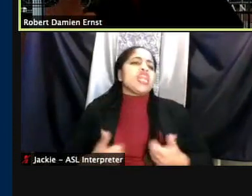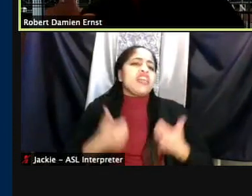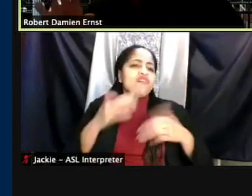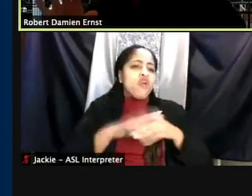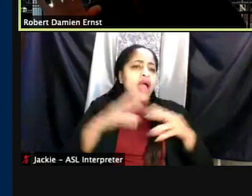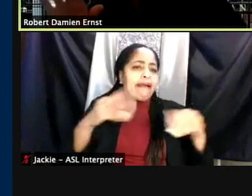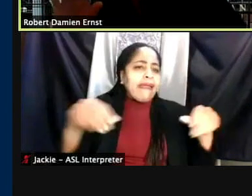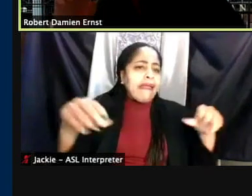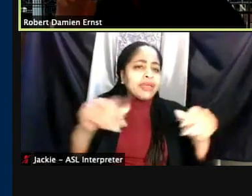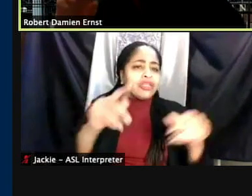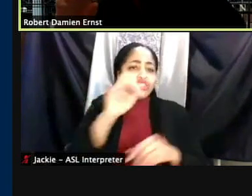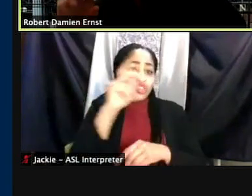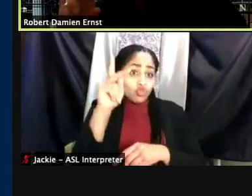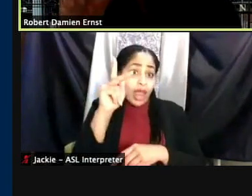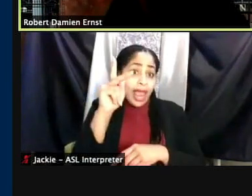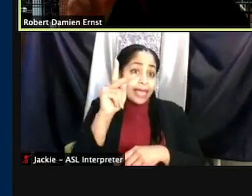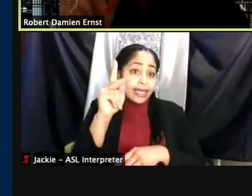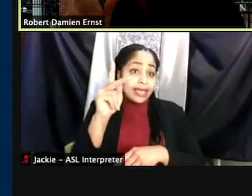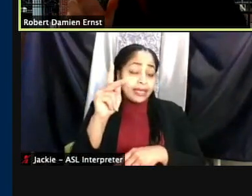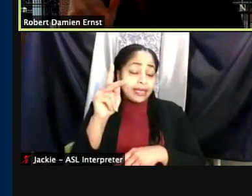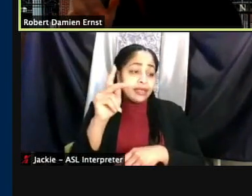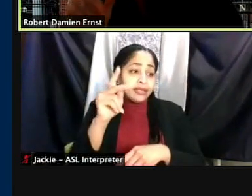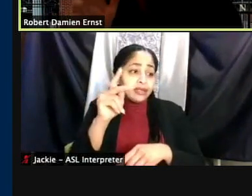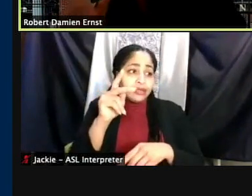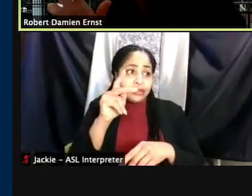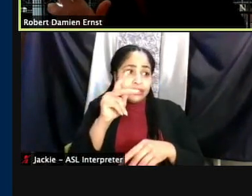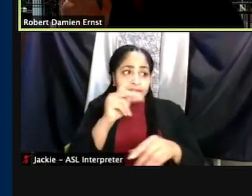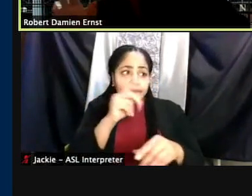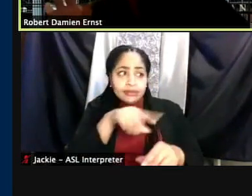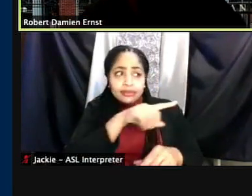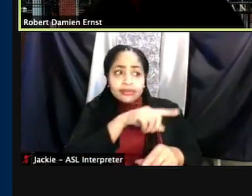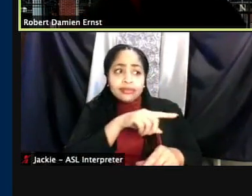tracking with the actual visual display